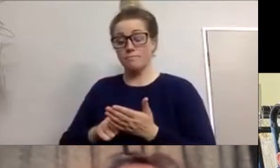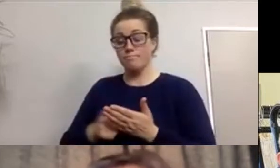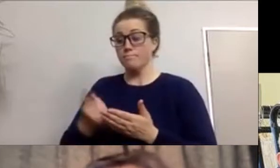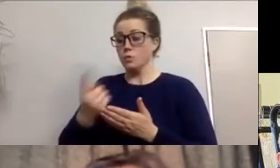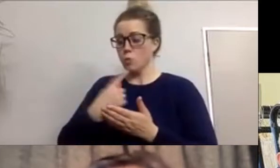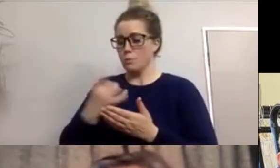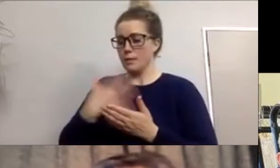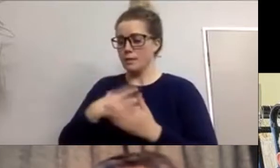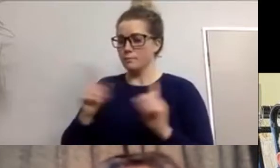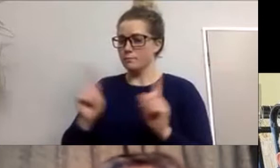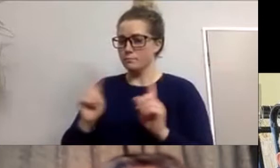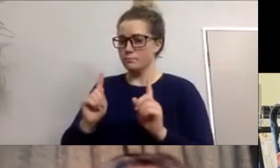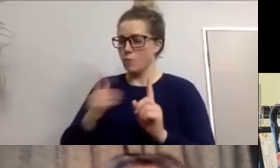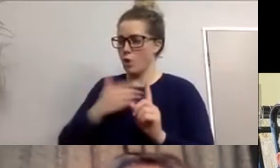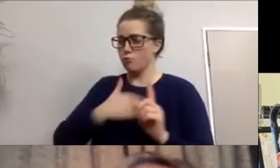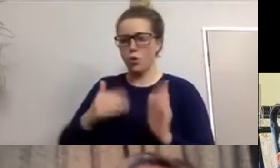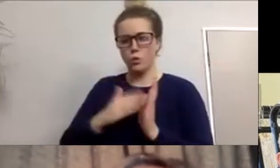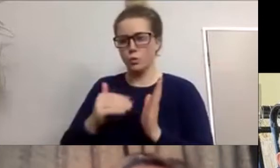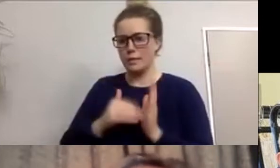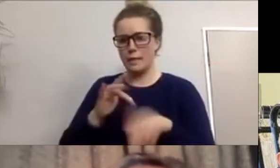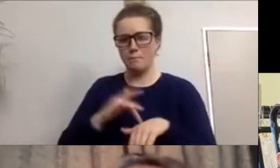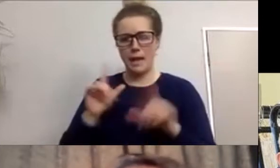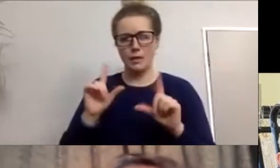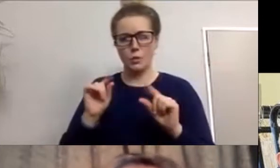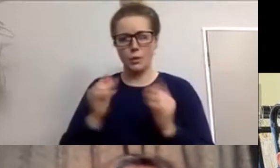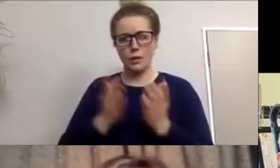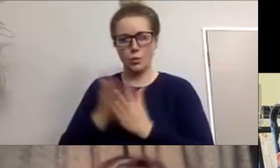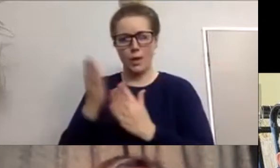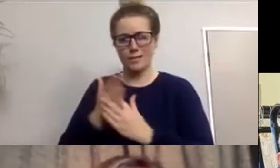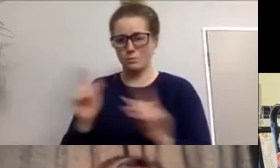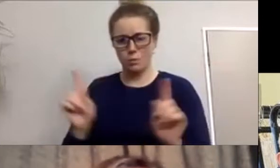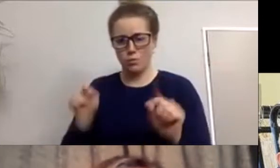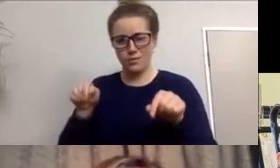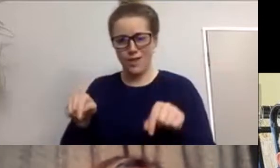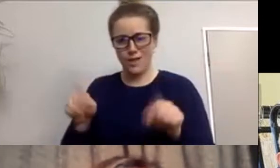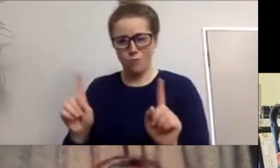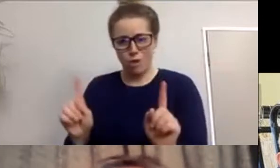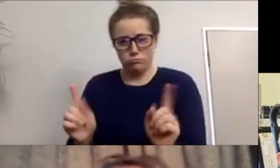is the Royal New Zealand Ballet doing in accessibility? And from that